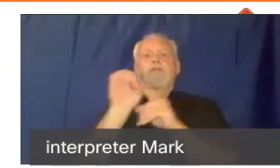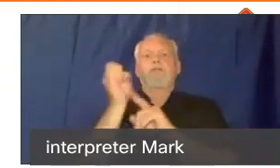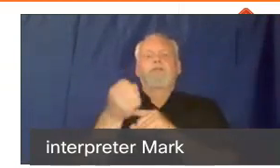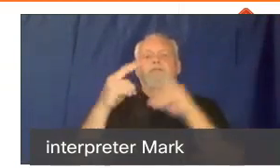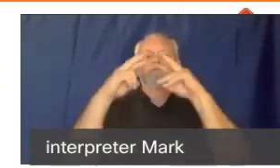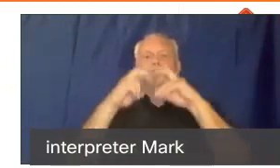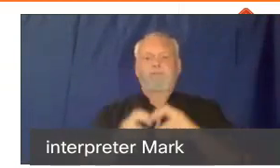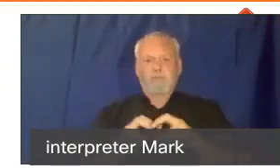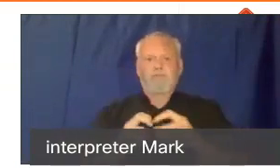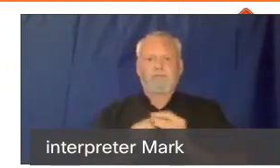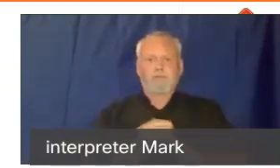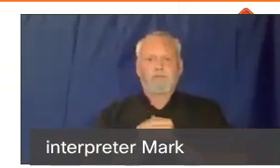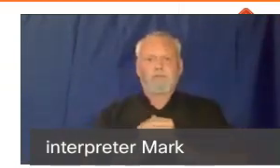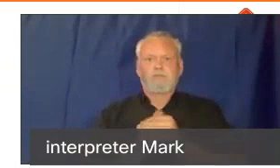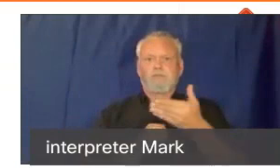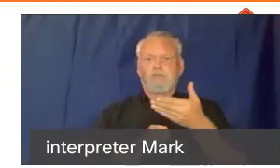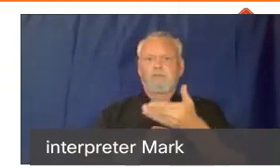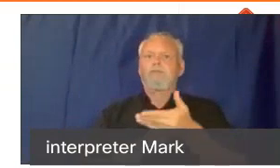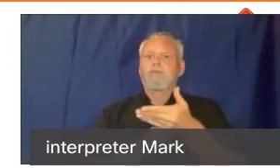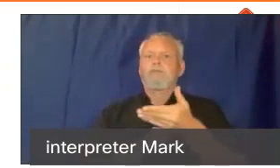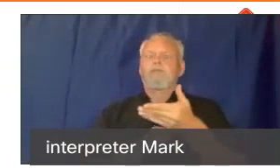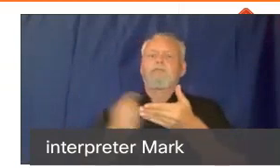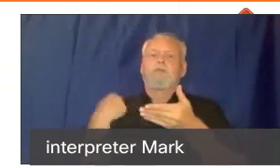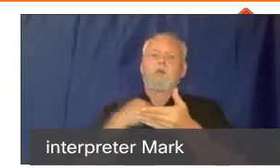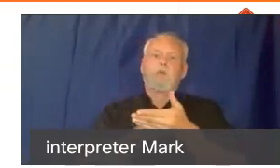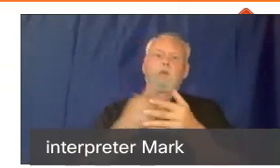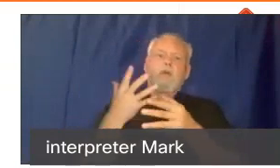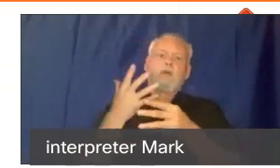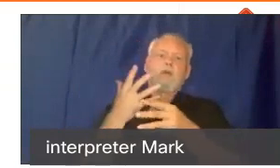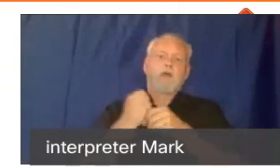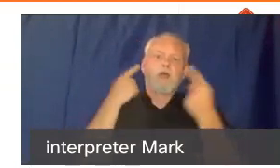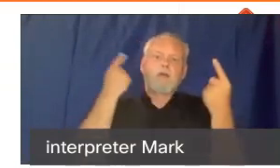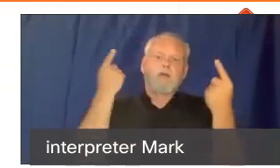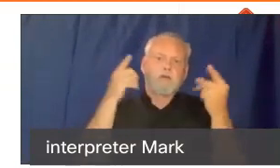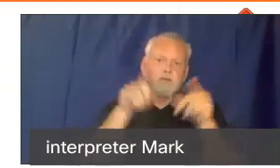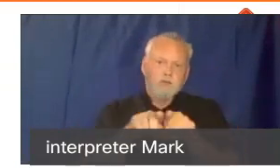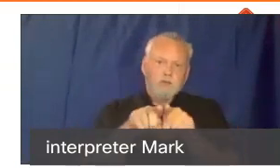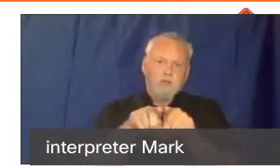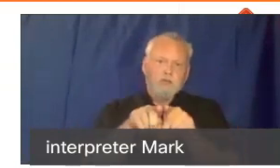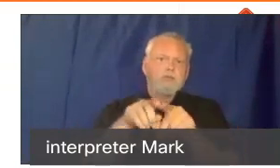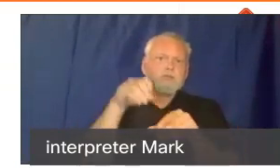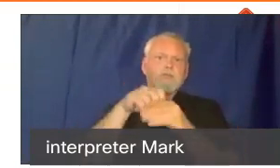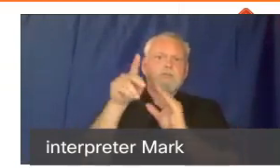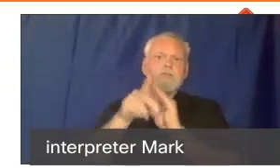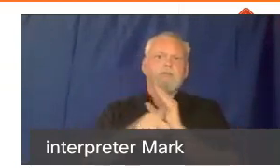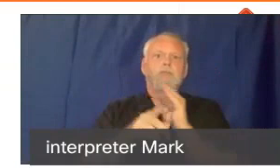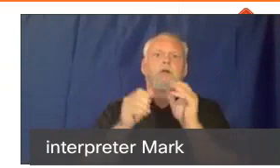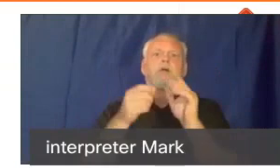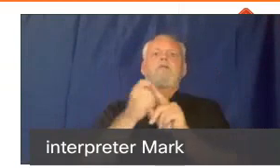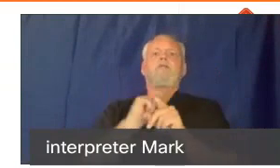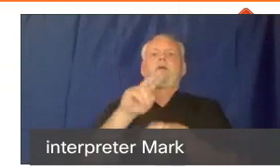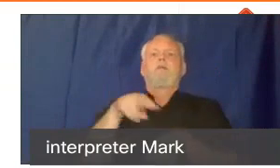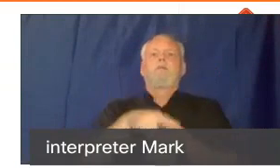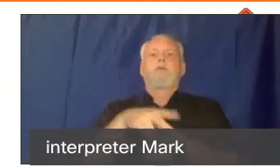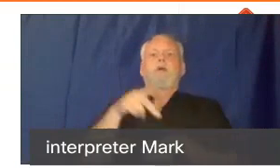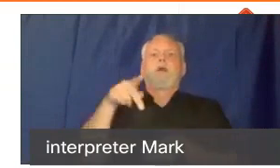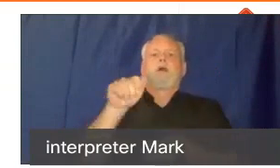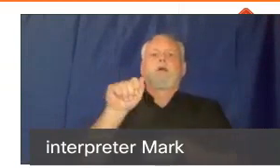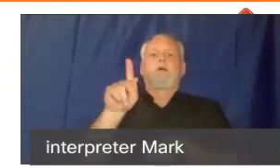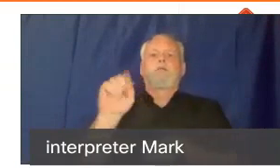There we've gotten it in an agreement in principle from from the national park service to revisit this assessment.